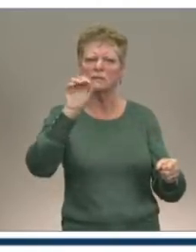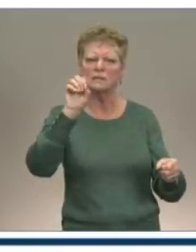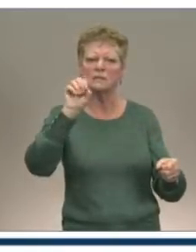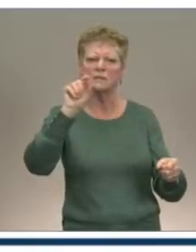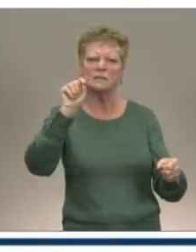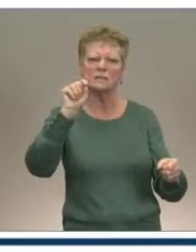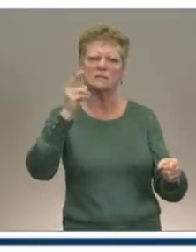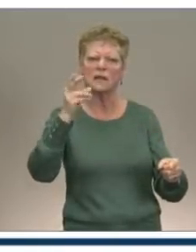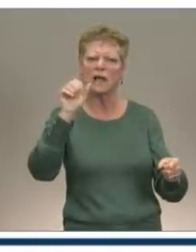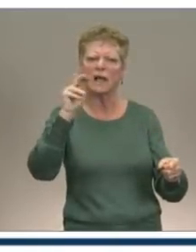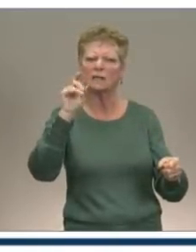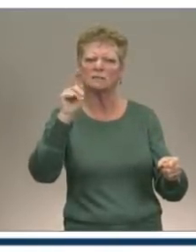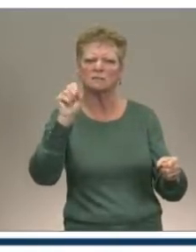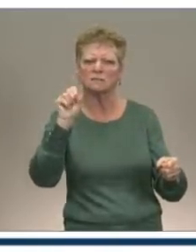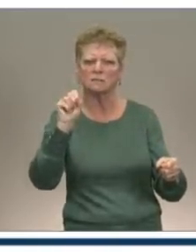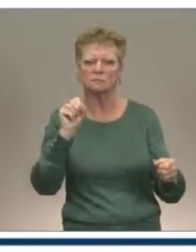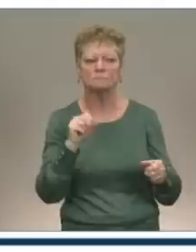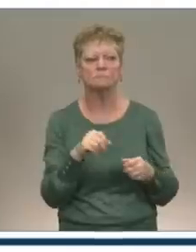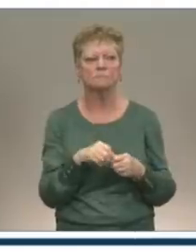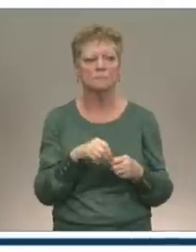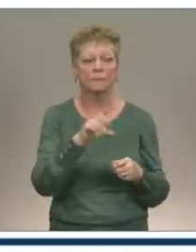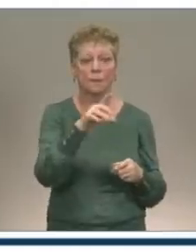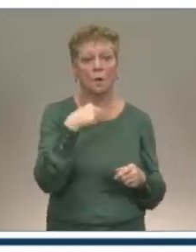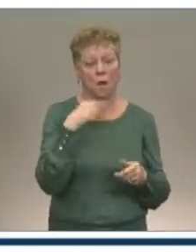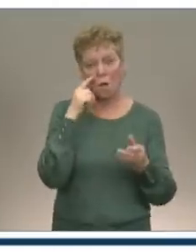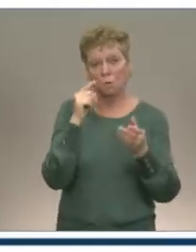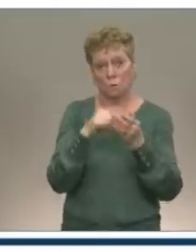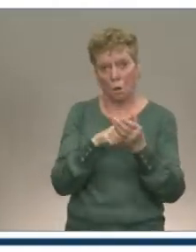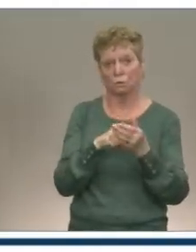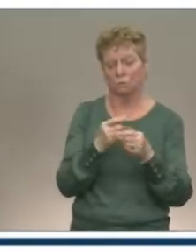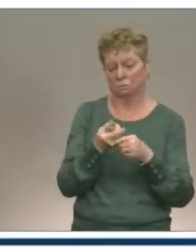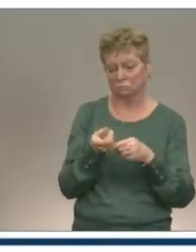well we're seeing some improvement there in the last couple of weeks there have been a number